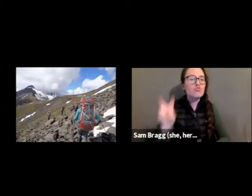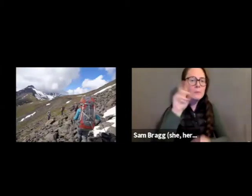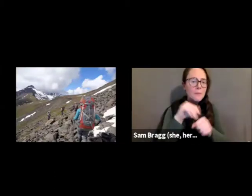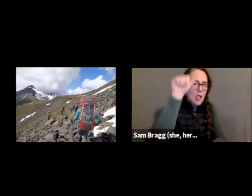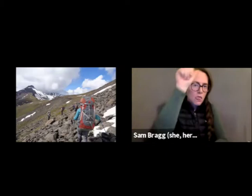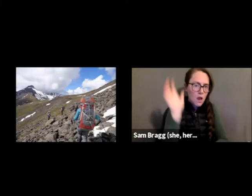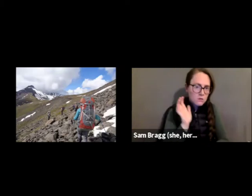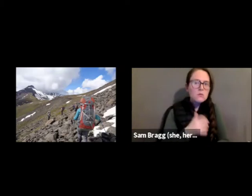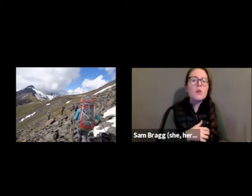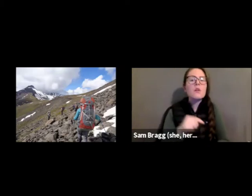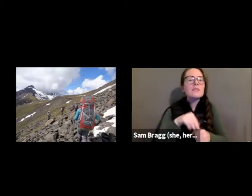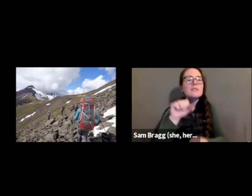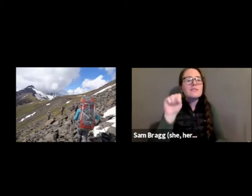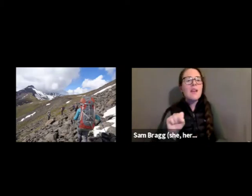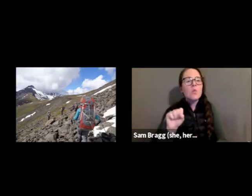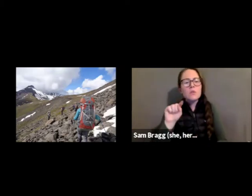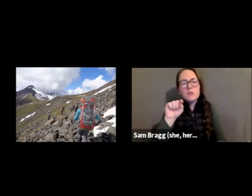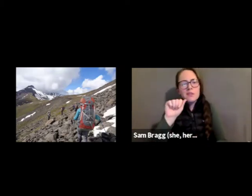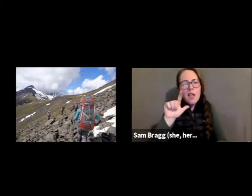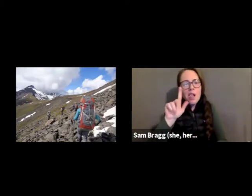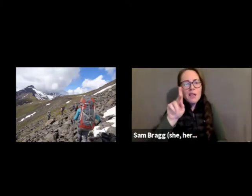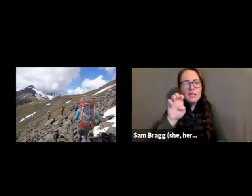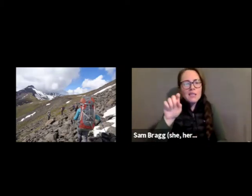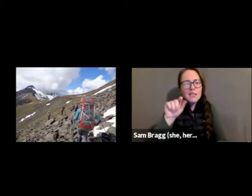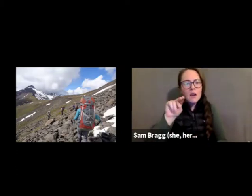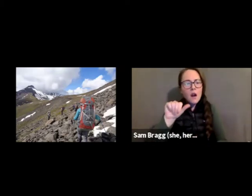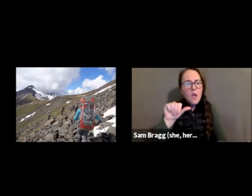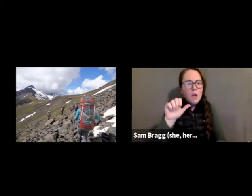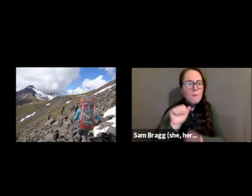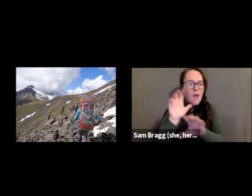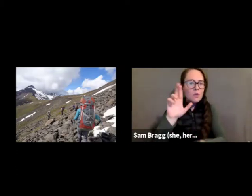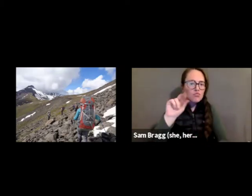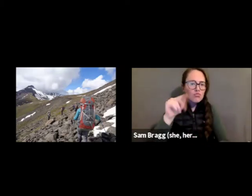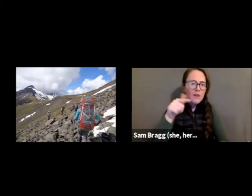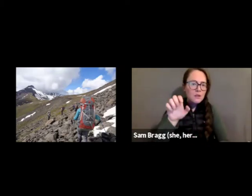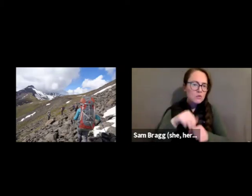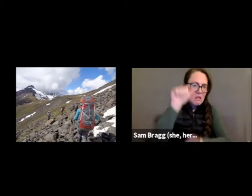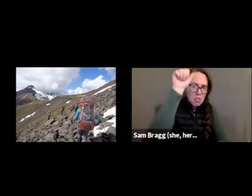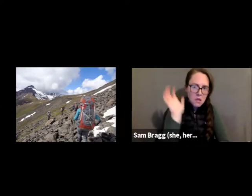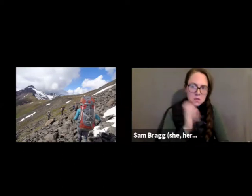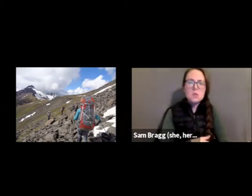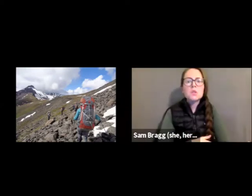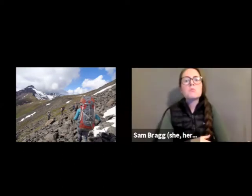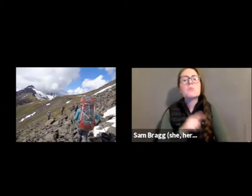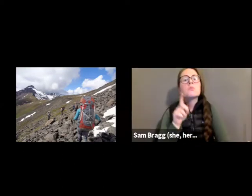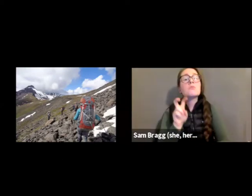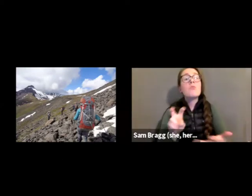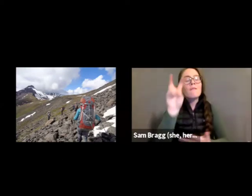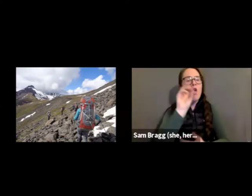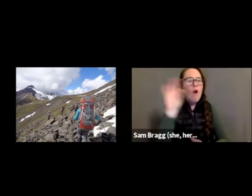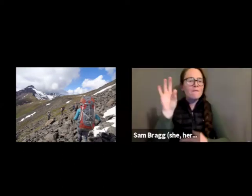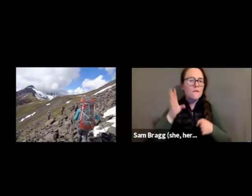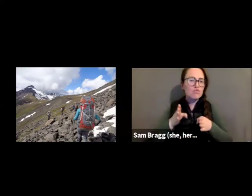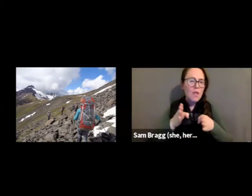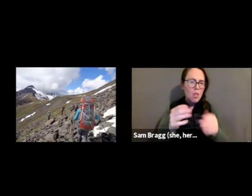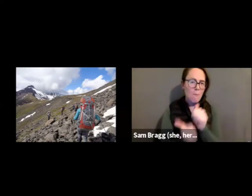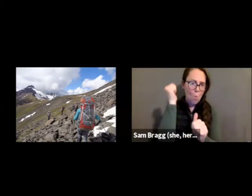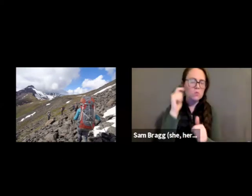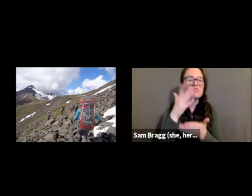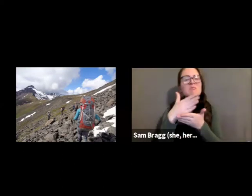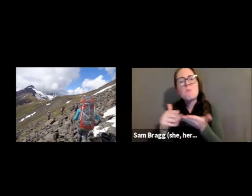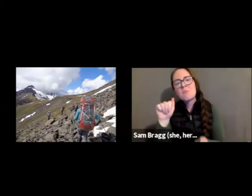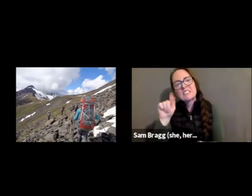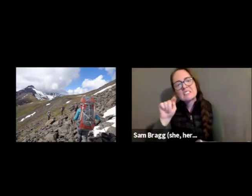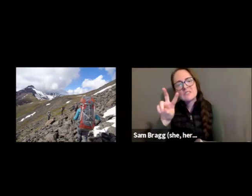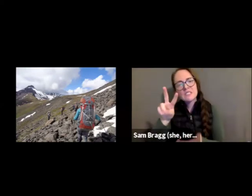So the third expedition was a backpacking trip in Talkeetna mountains in Alaska.